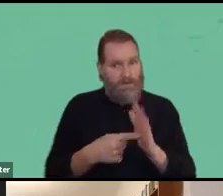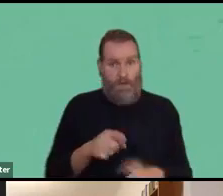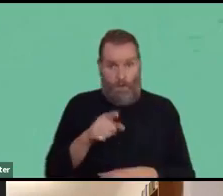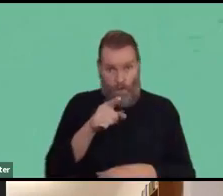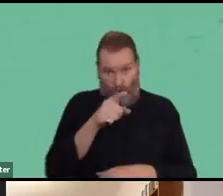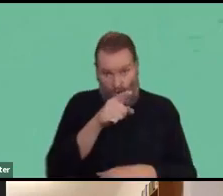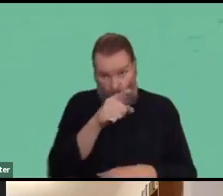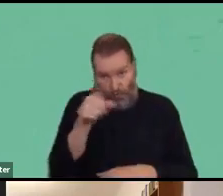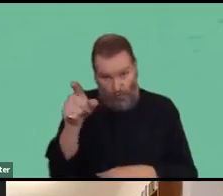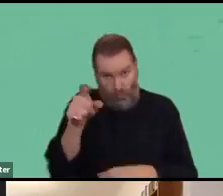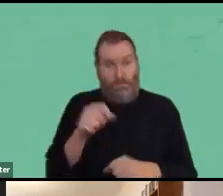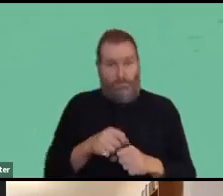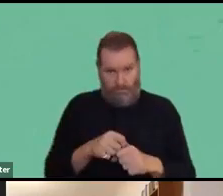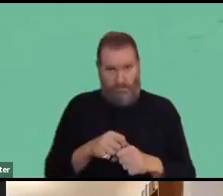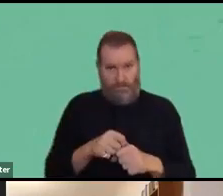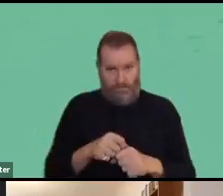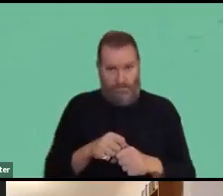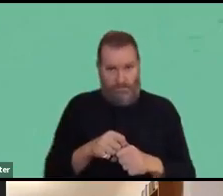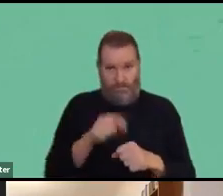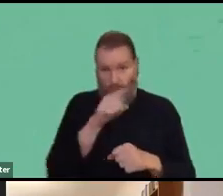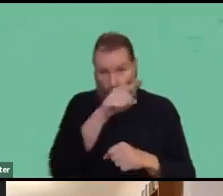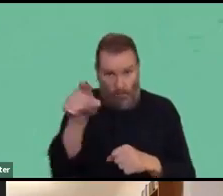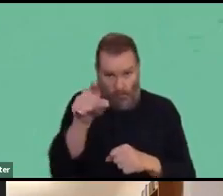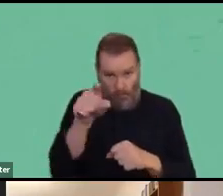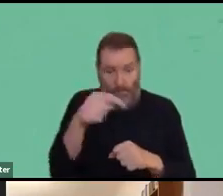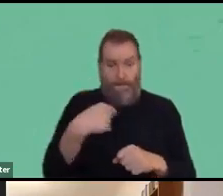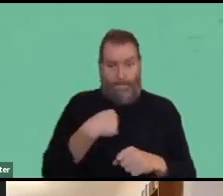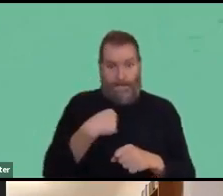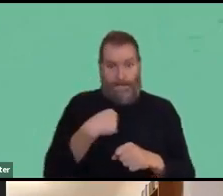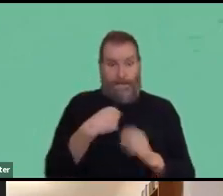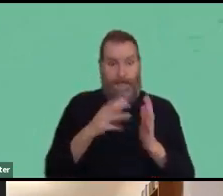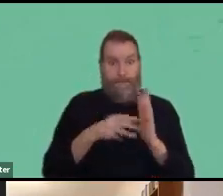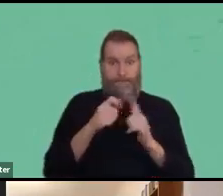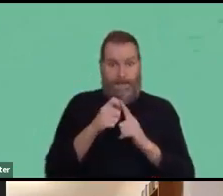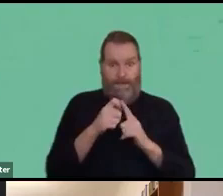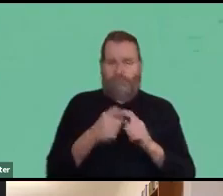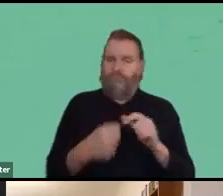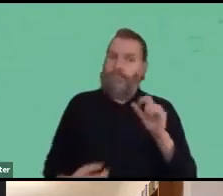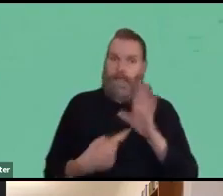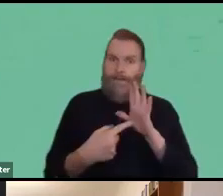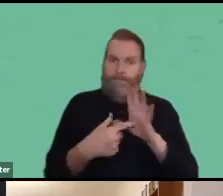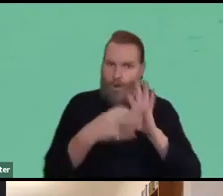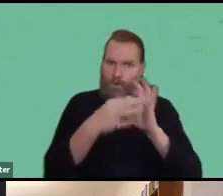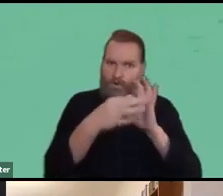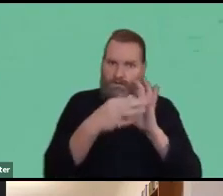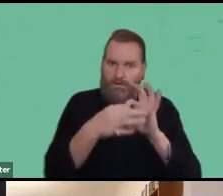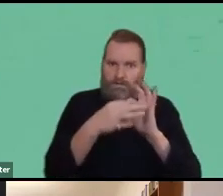the MPs is really really important and I’m really pleased to be able to come in to parliament as